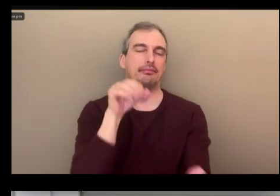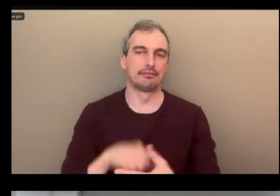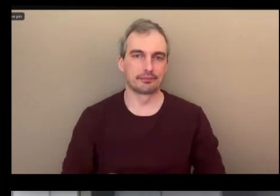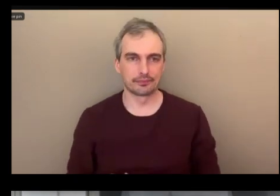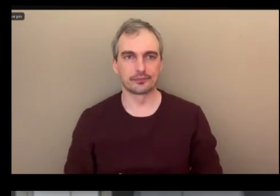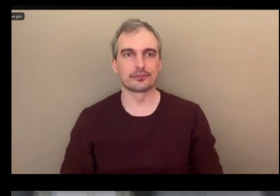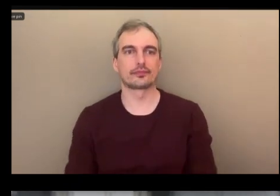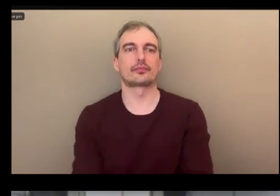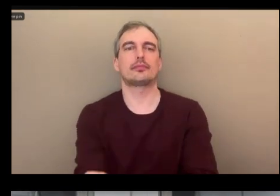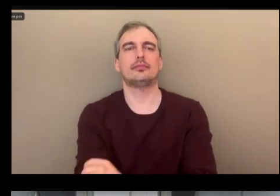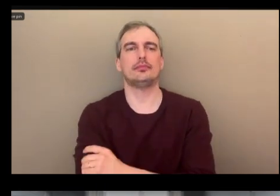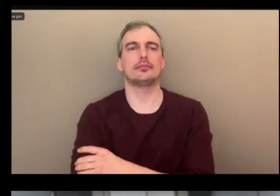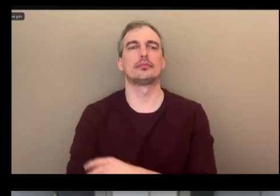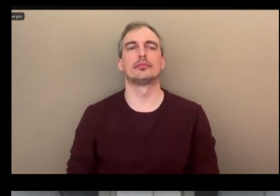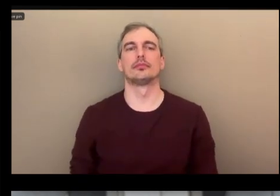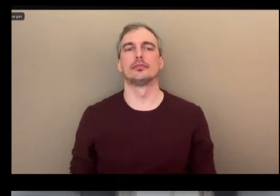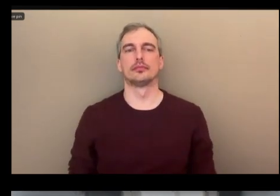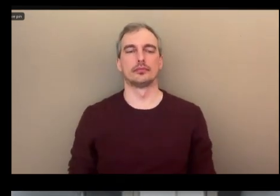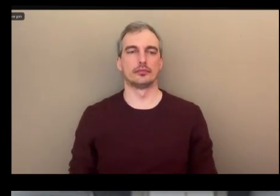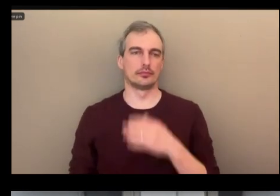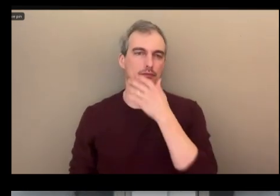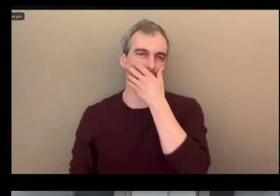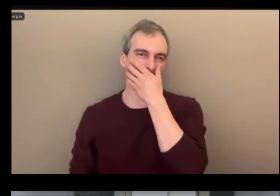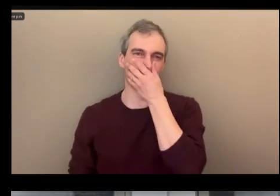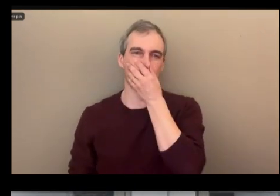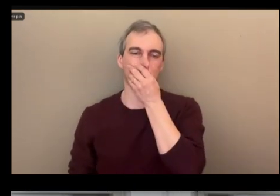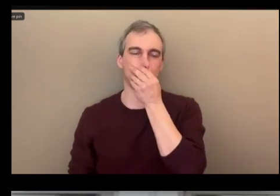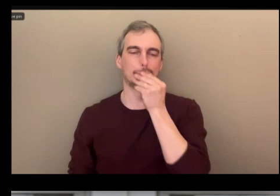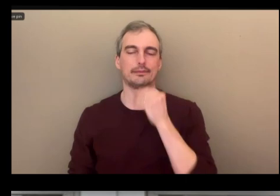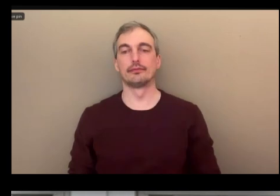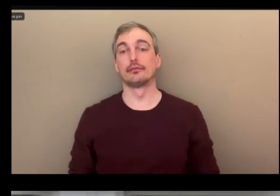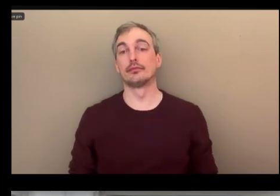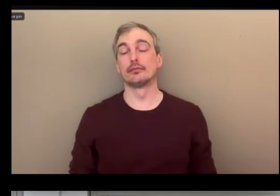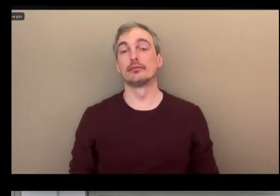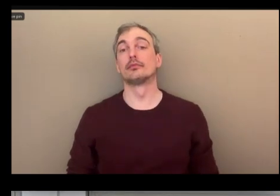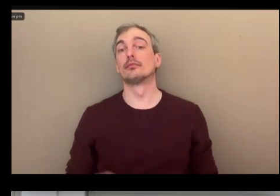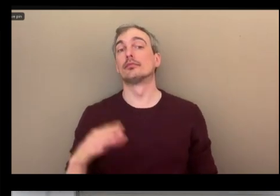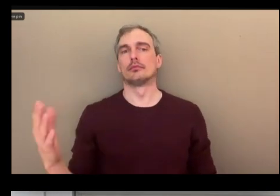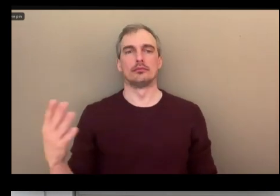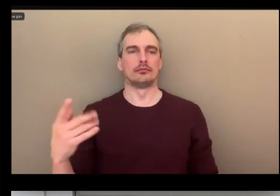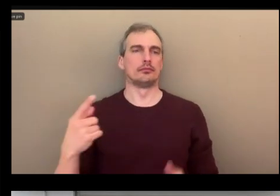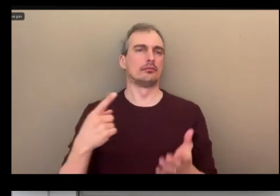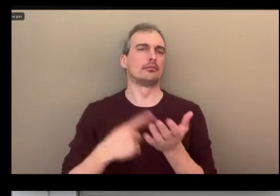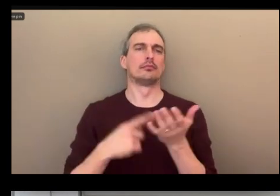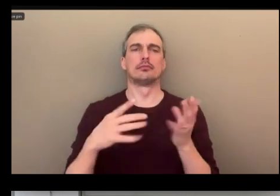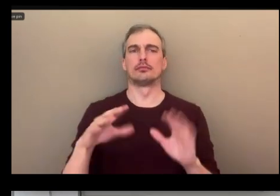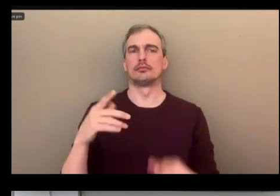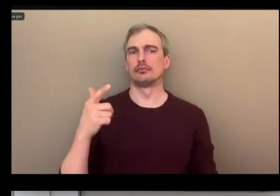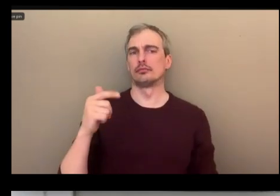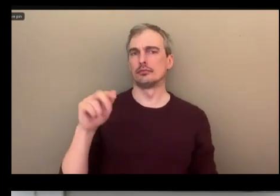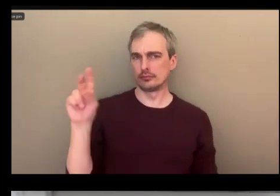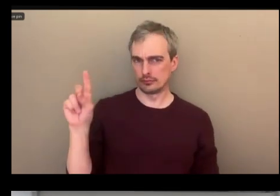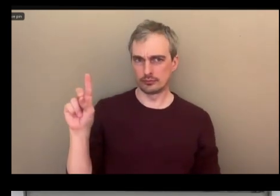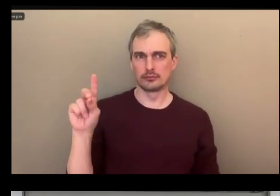So we talked about GAAD. And this year's GAAD was really, really special for Verizon. And for my team.